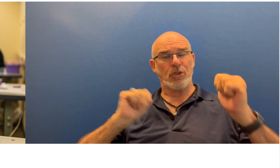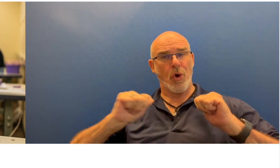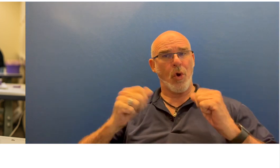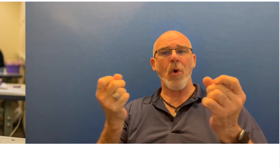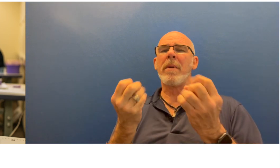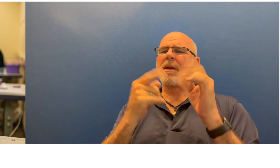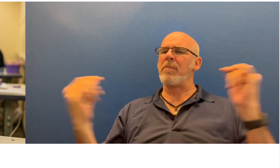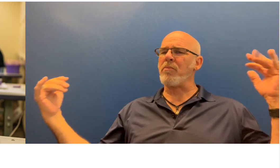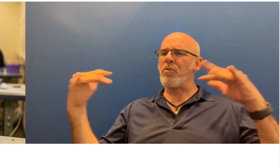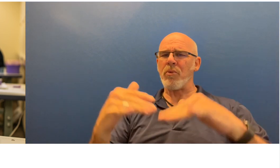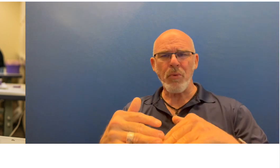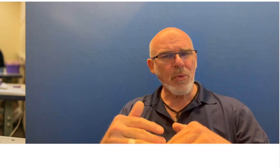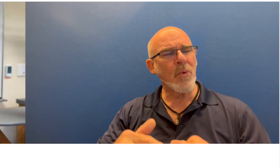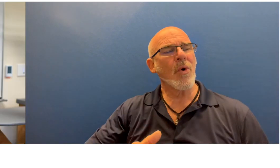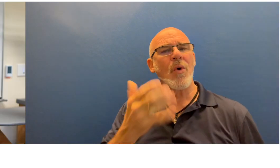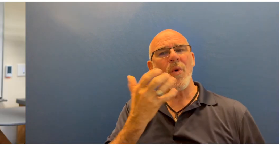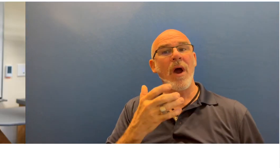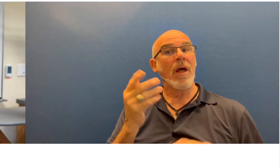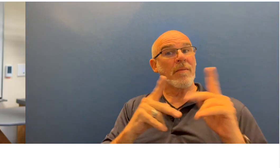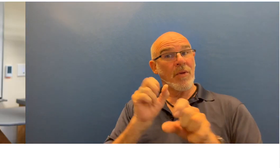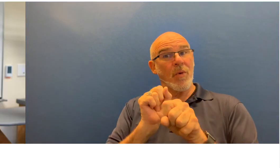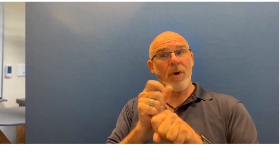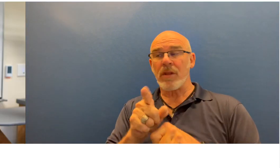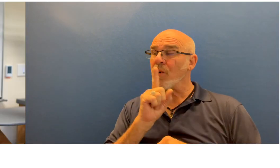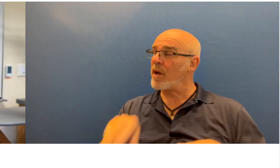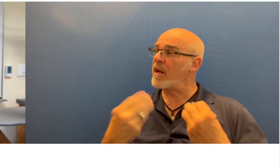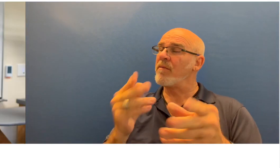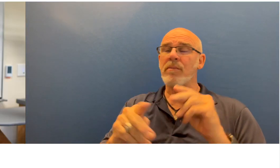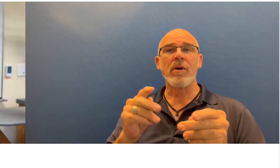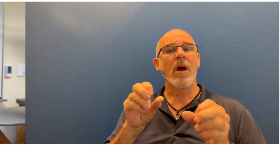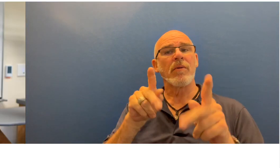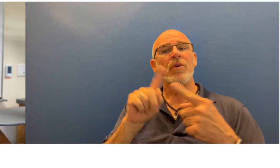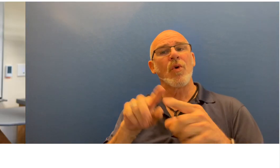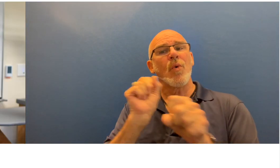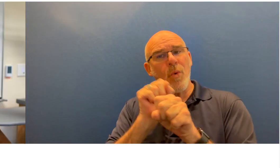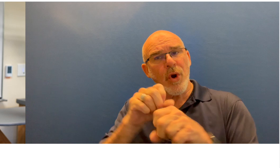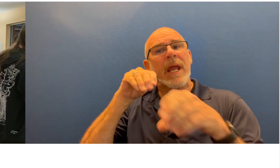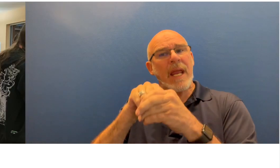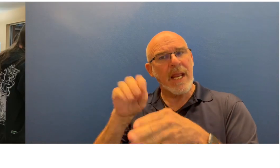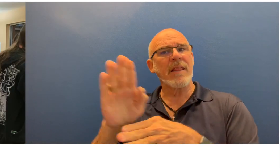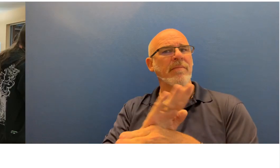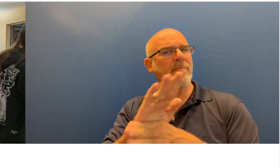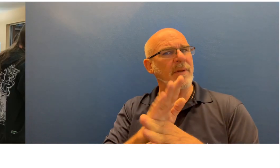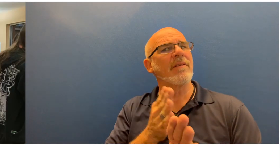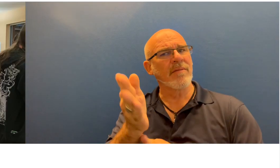And our fashion faculty really get folks connected with the industry. And it's really cool, really great program.